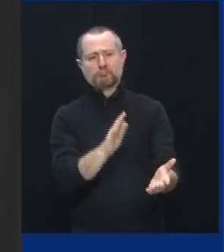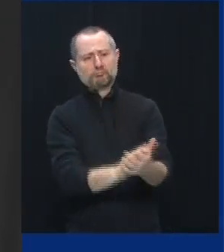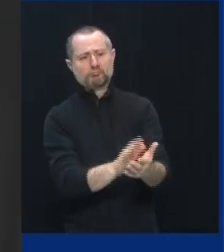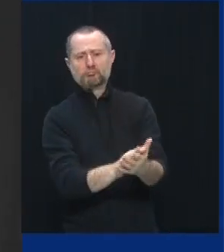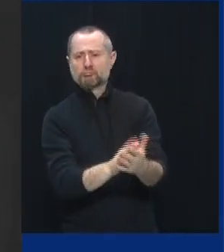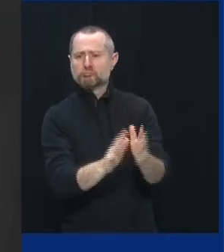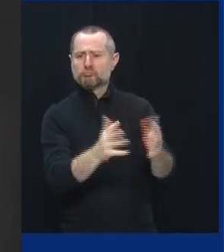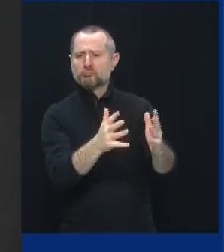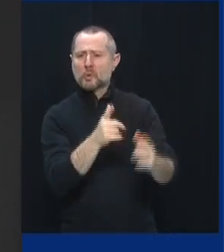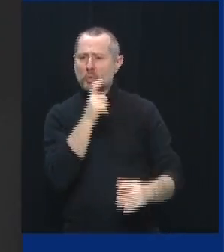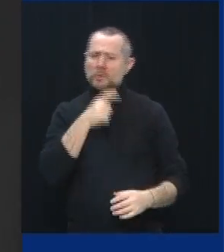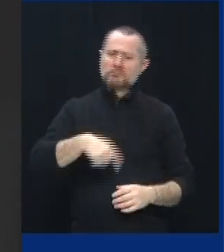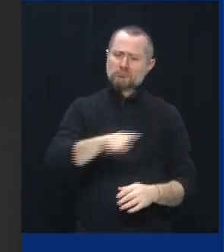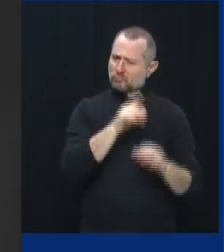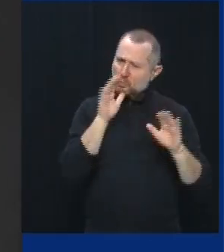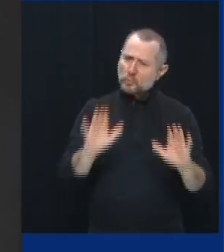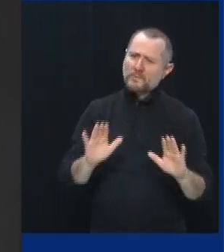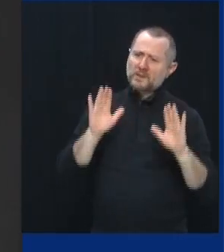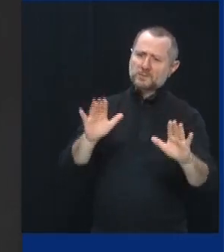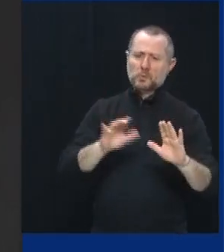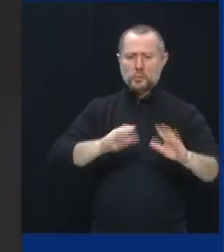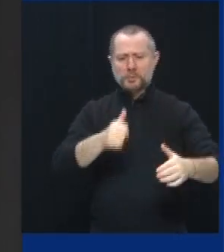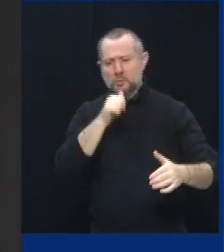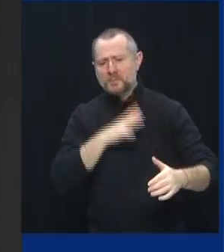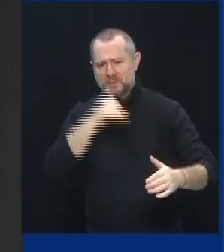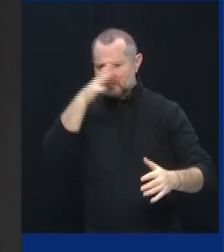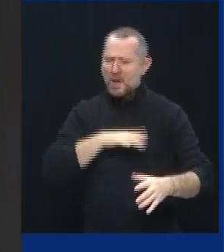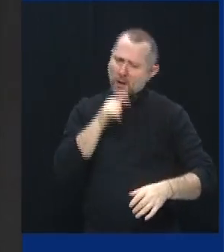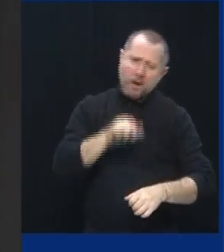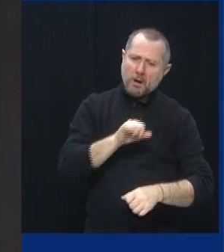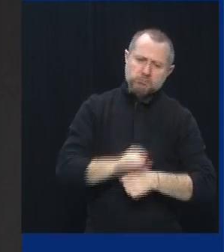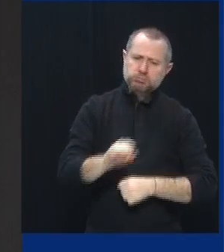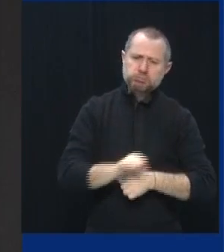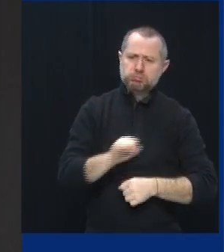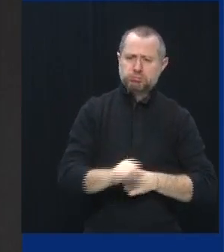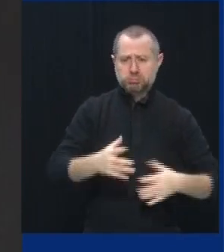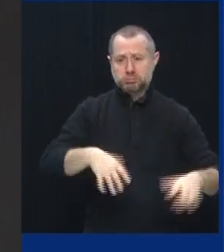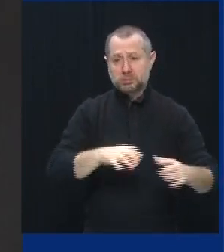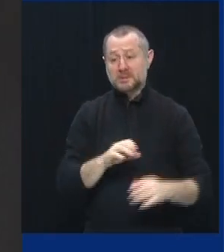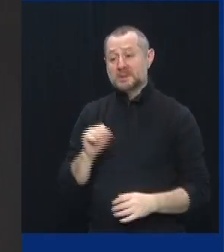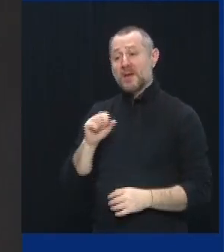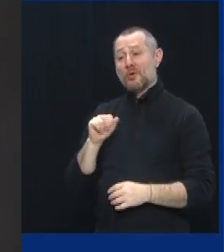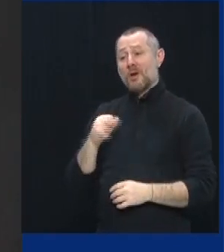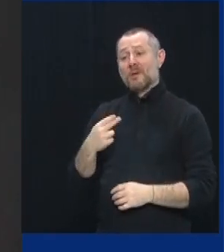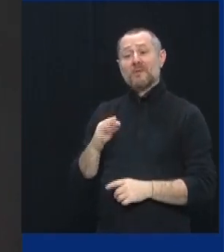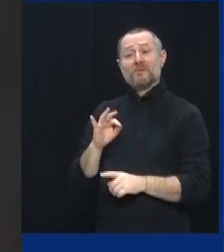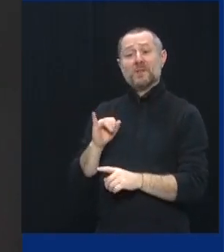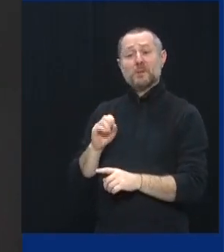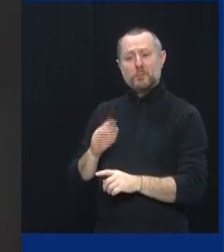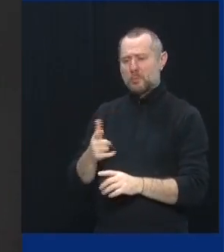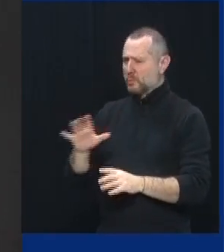SARAH FEINBERG AND HER CREWS GOT THAT RESOLVED. THE DEP SERVICE IS UP AND RUNNING. AGAIN INCREDIBLE SHOUT OUT TO